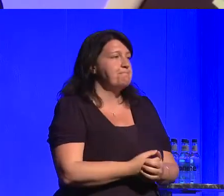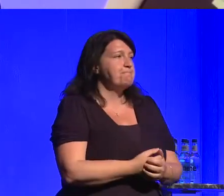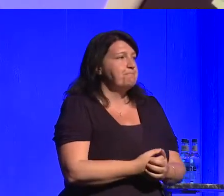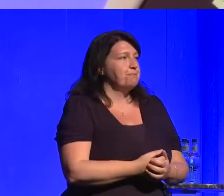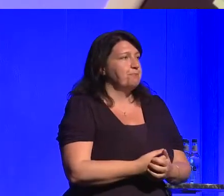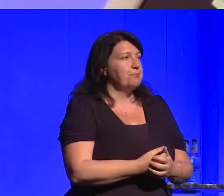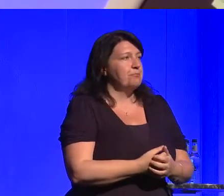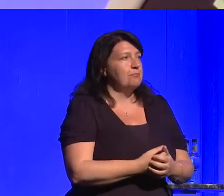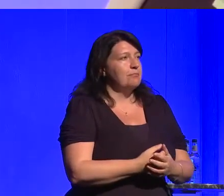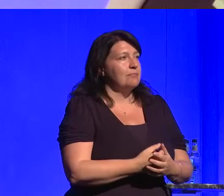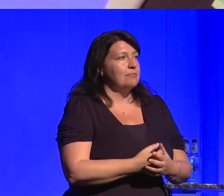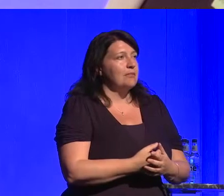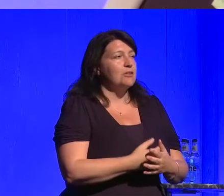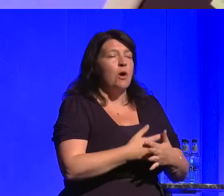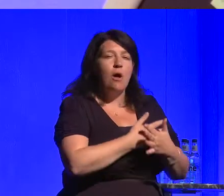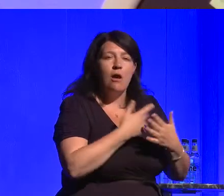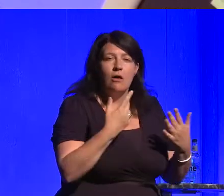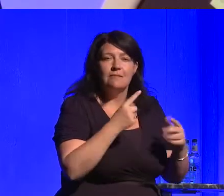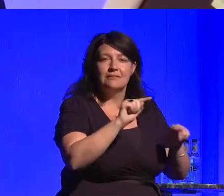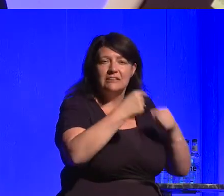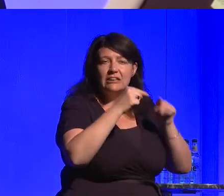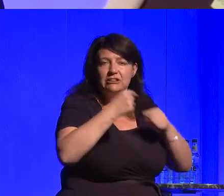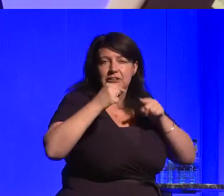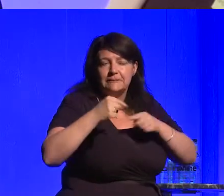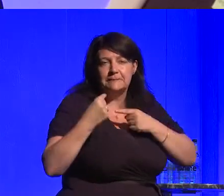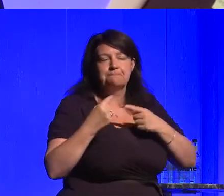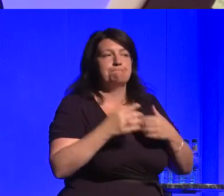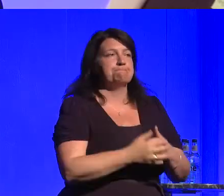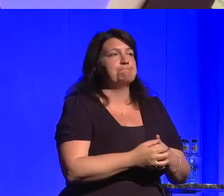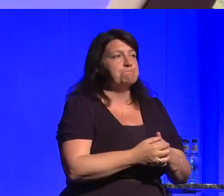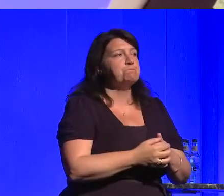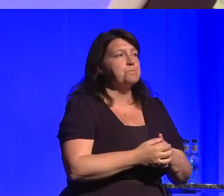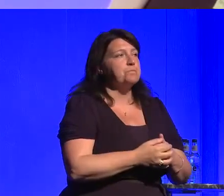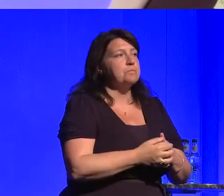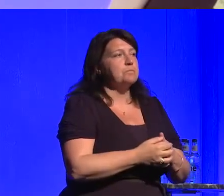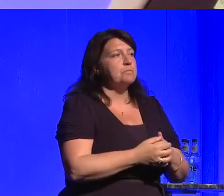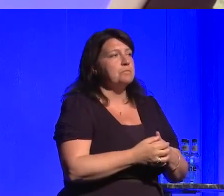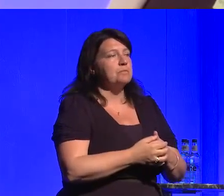So many of the things that we have to tackle, many of the challenges around long-term conditions, are around an ageing population.